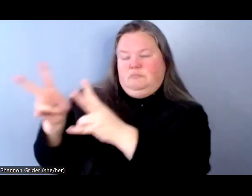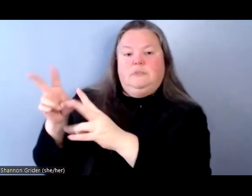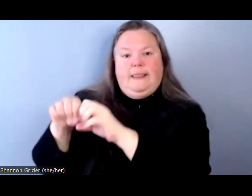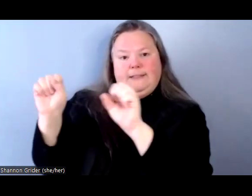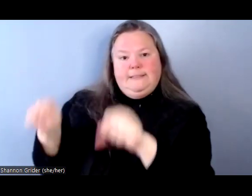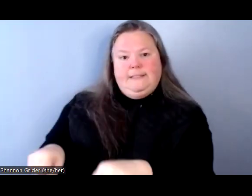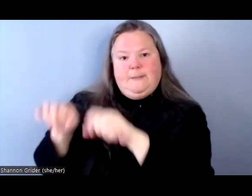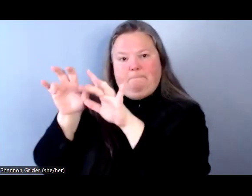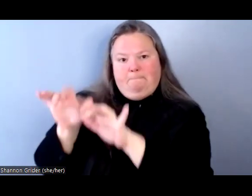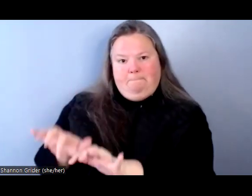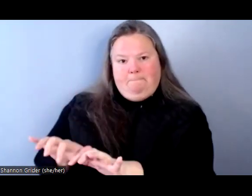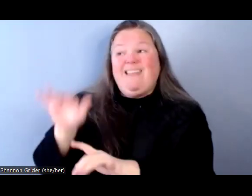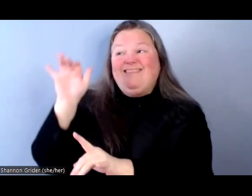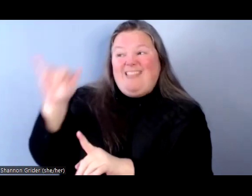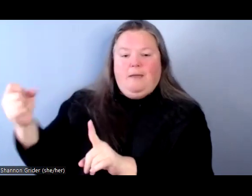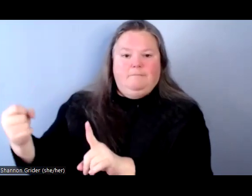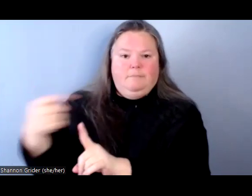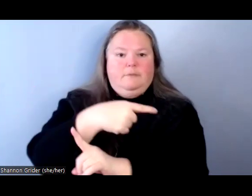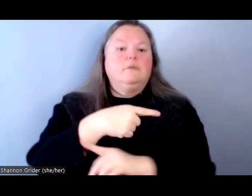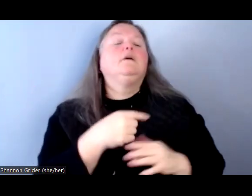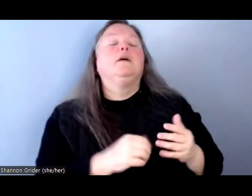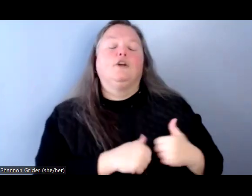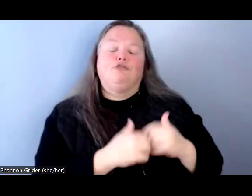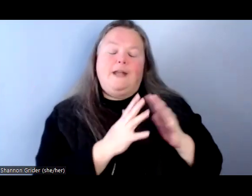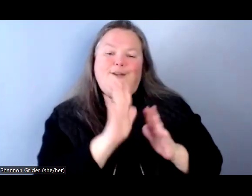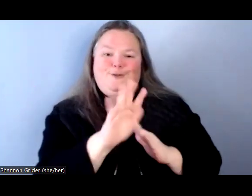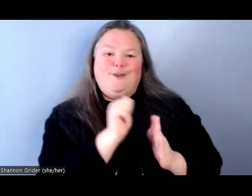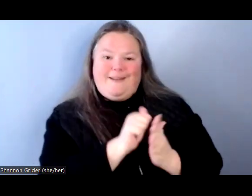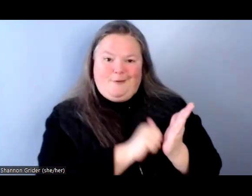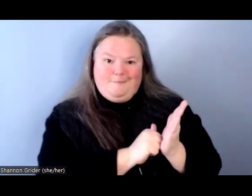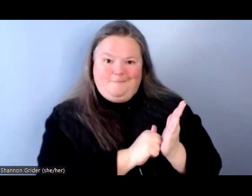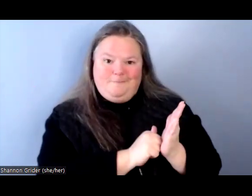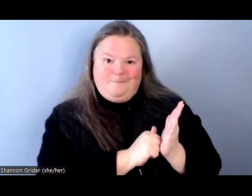in your certification, which created your account.